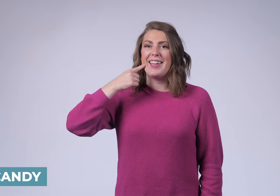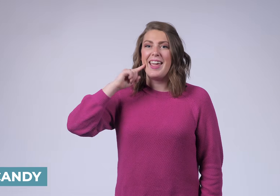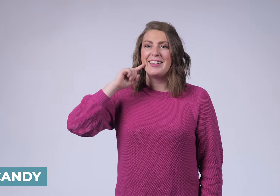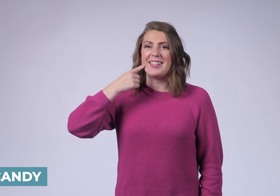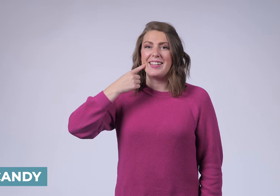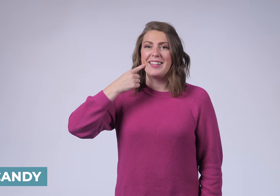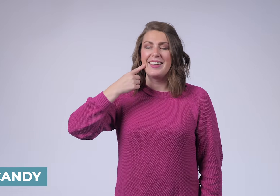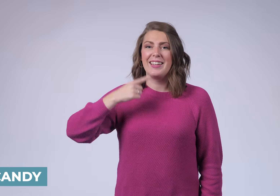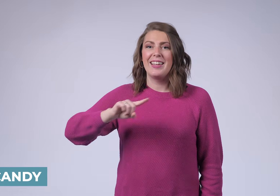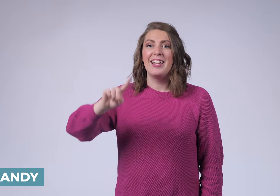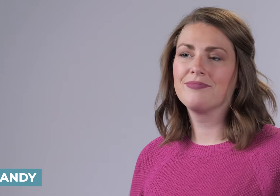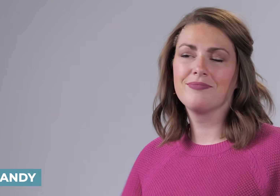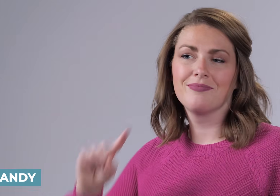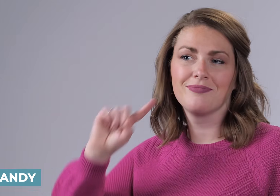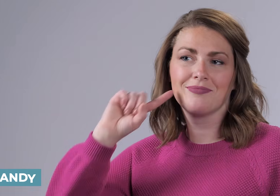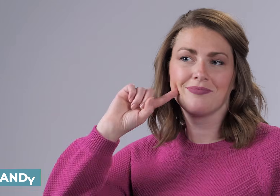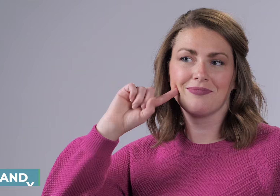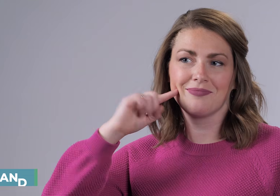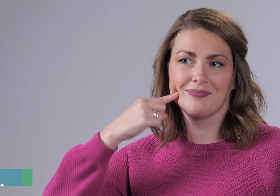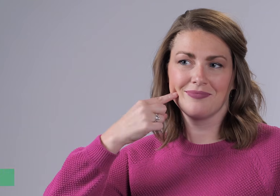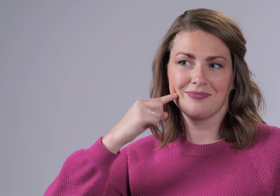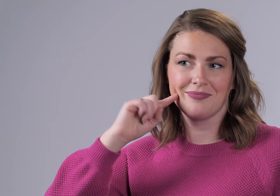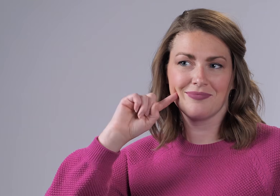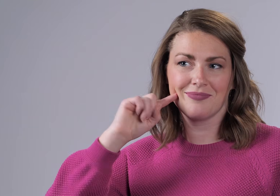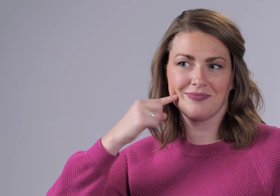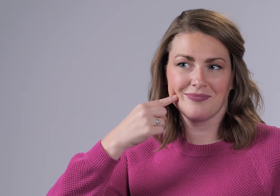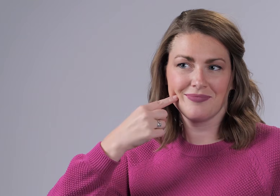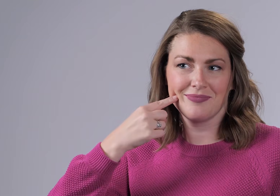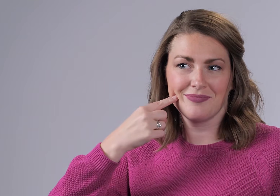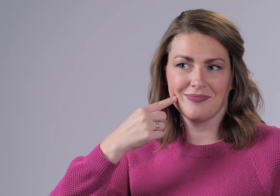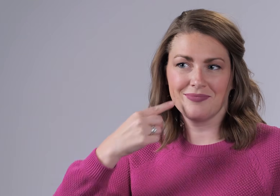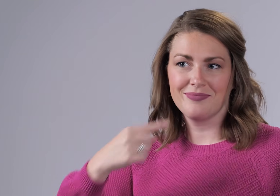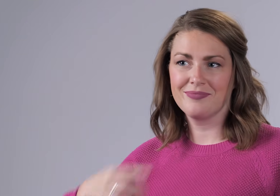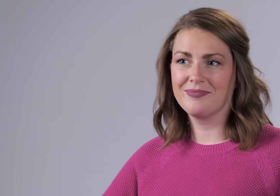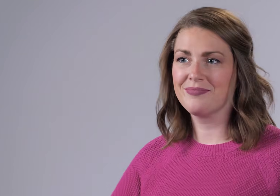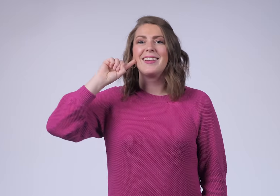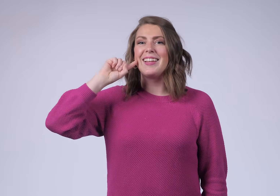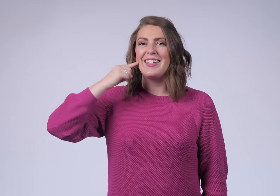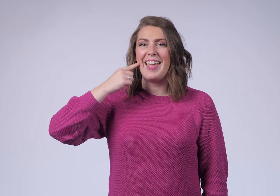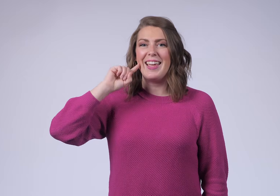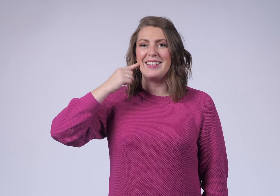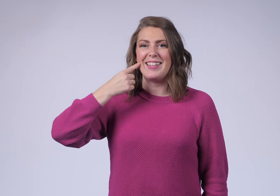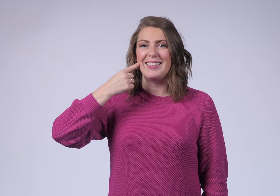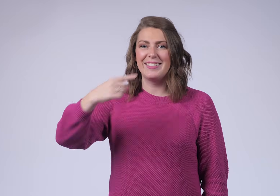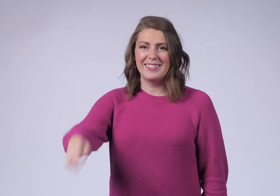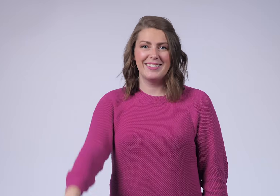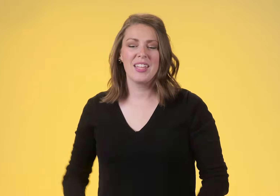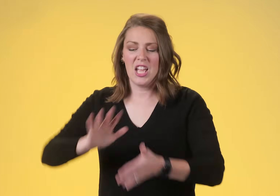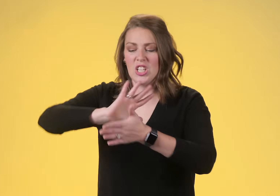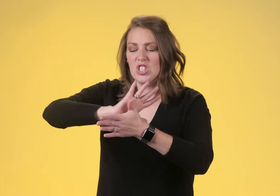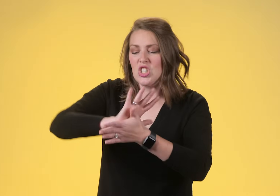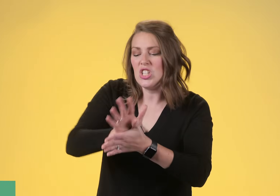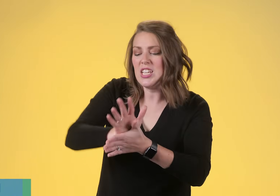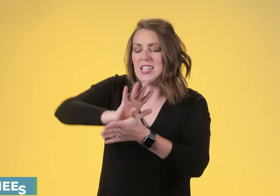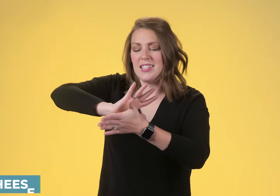CANDY You use your index finger and twist it right at your cheek. CANDY CHEESE